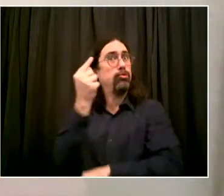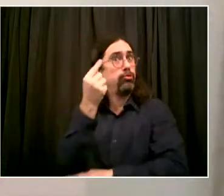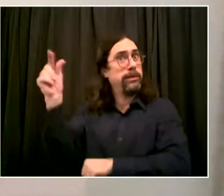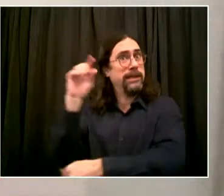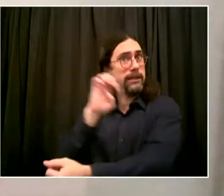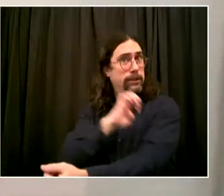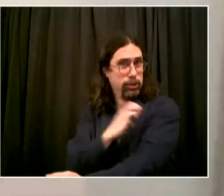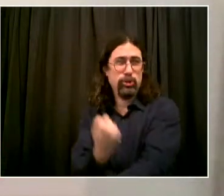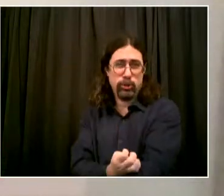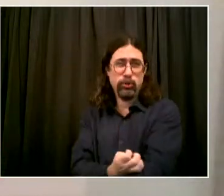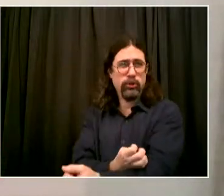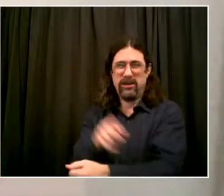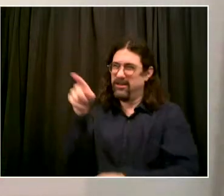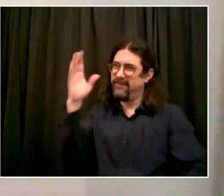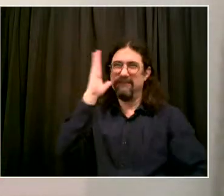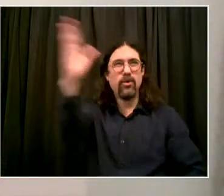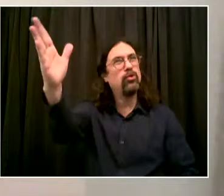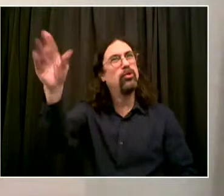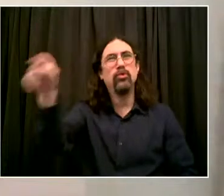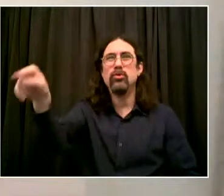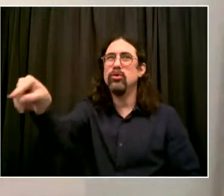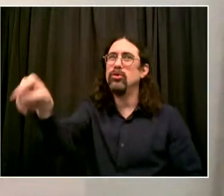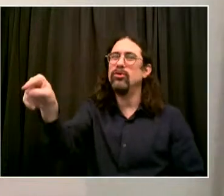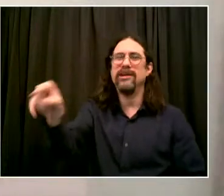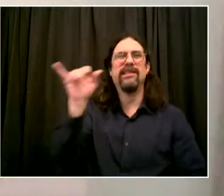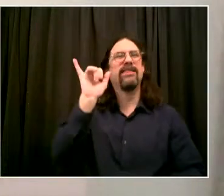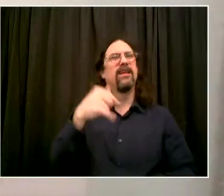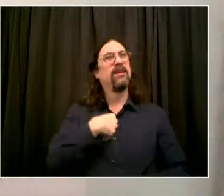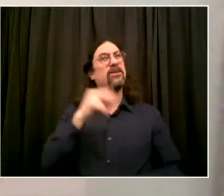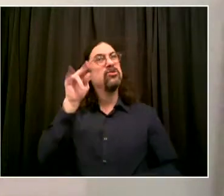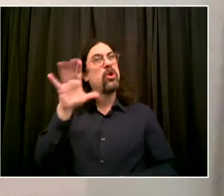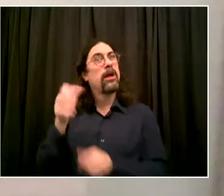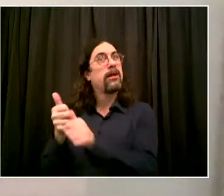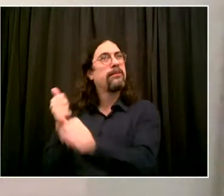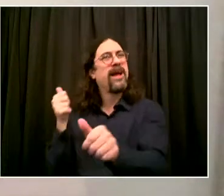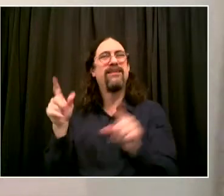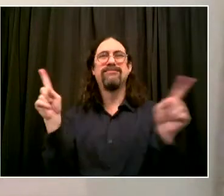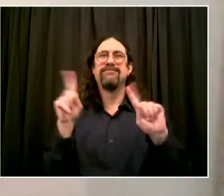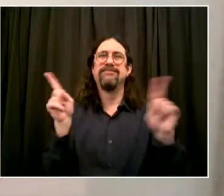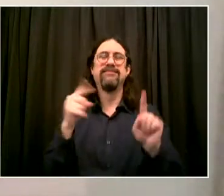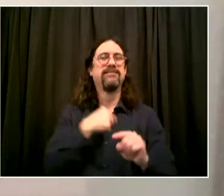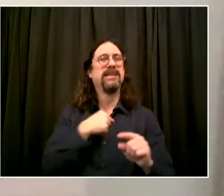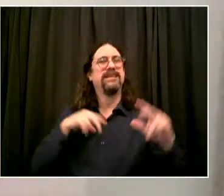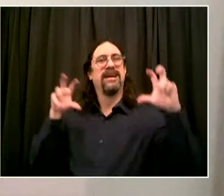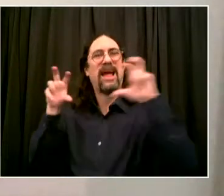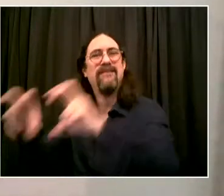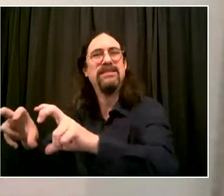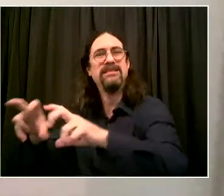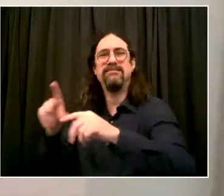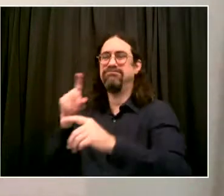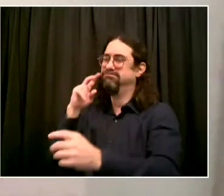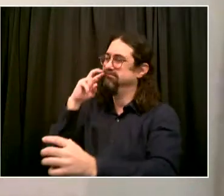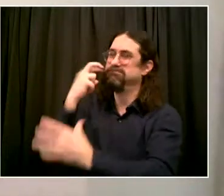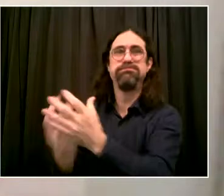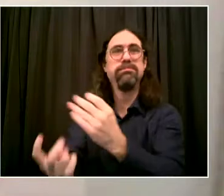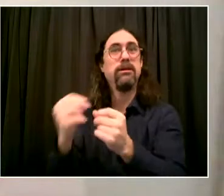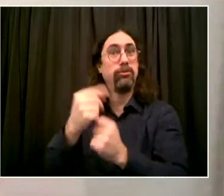IS MY SINCERE HOPE E TTATH OTHER CITIES AND COUNTIES AROUND THE COUNTRY WILL TAKE NOTE AND FOLLOW OUR LEAD.